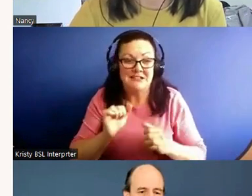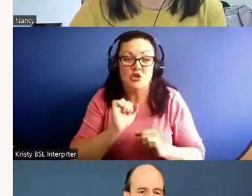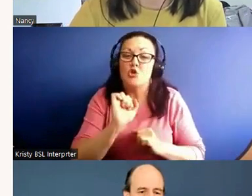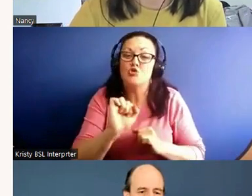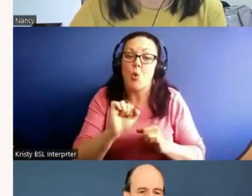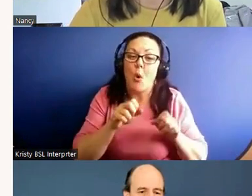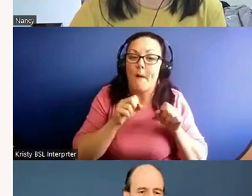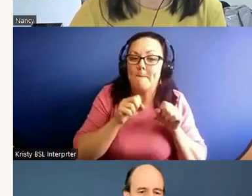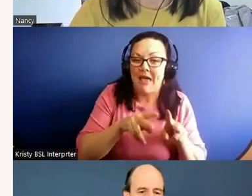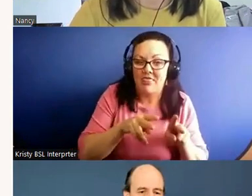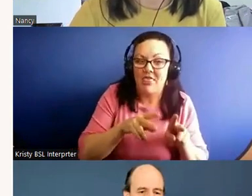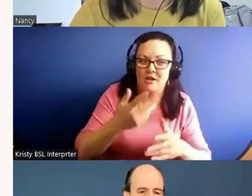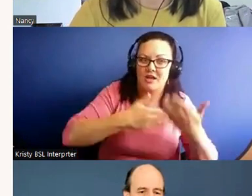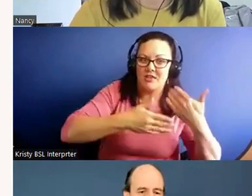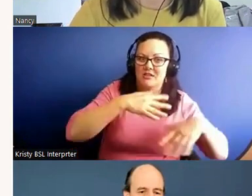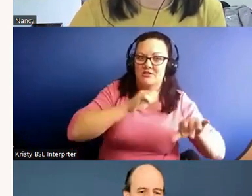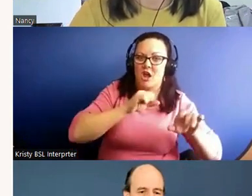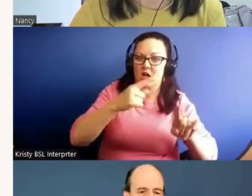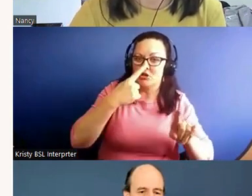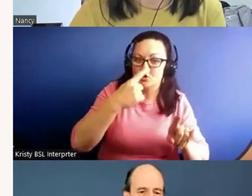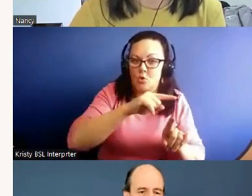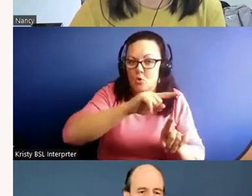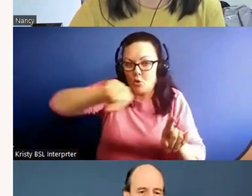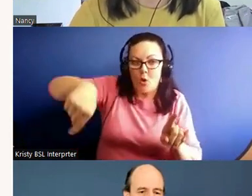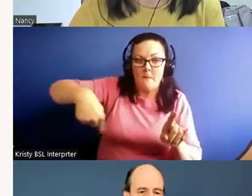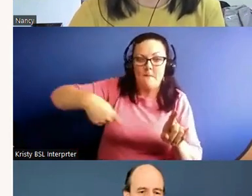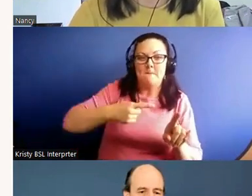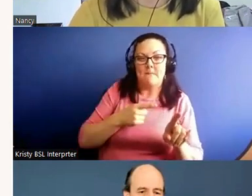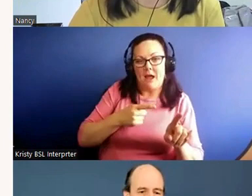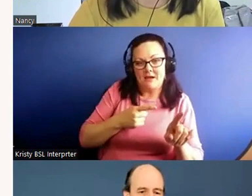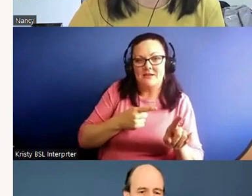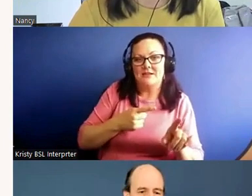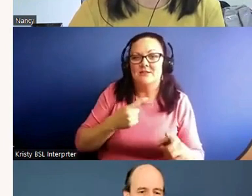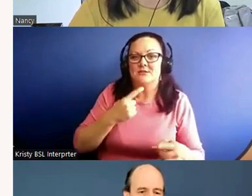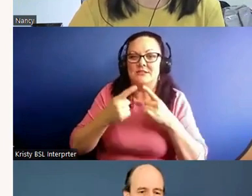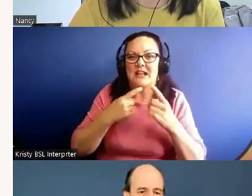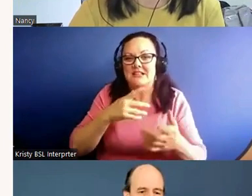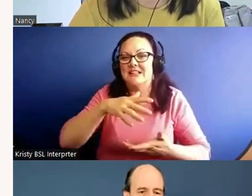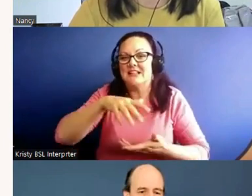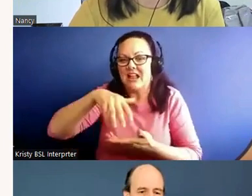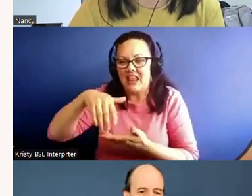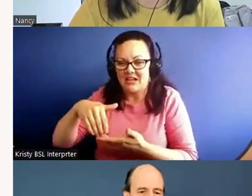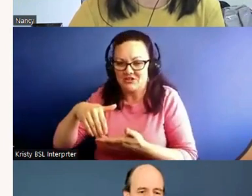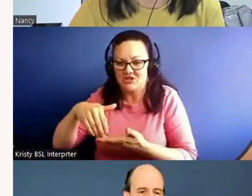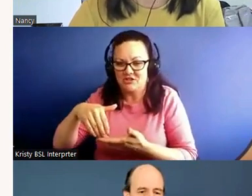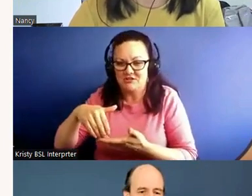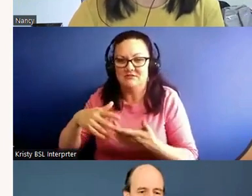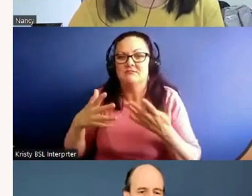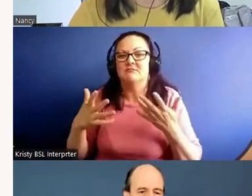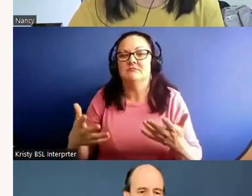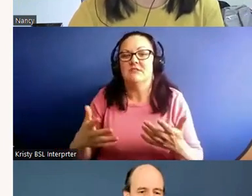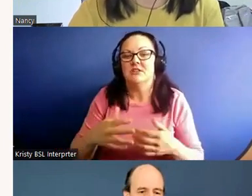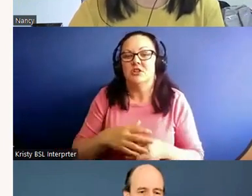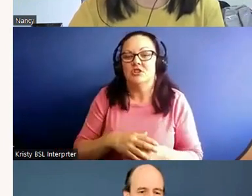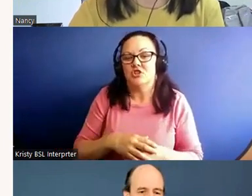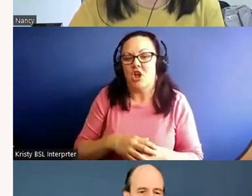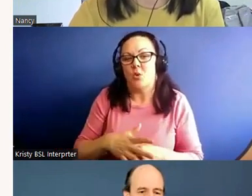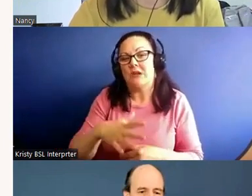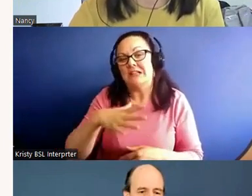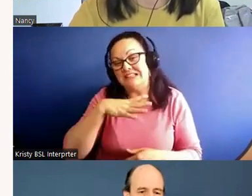data collection after doing some analysis to decide, you know, from an iterative perspective if you need more data or you need a